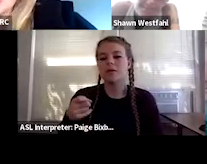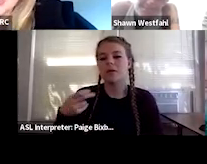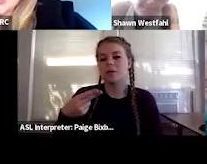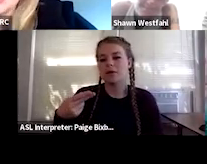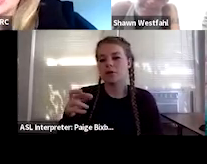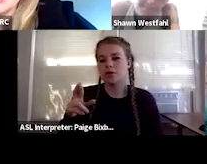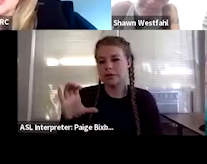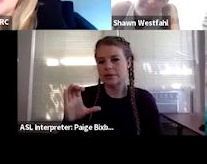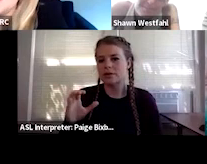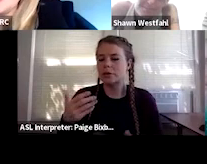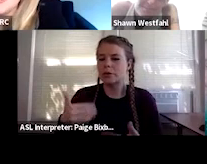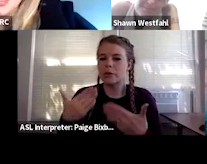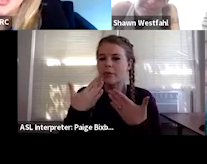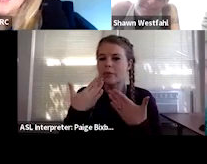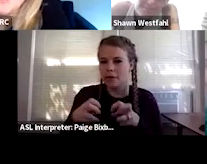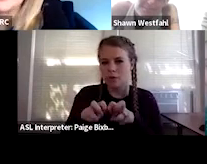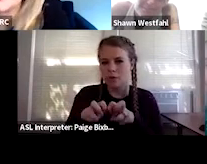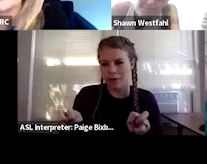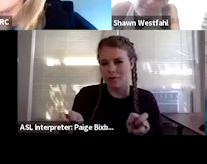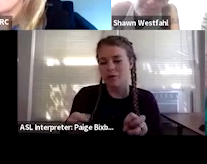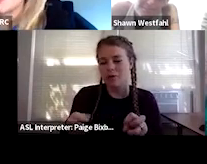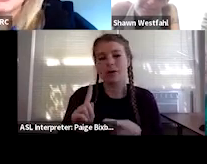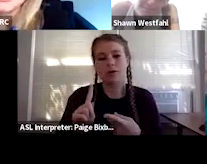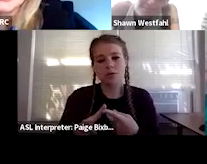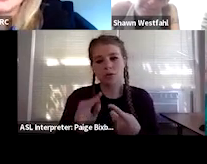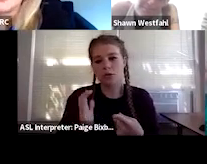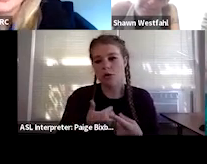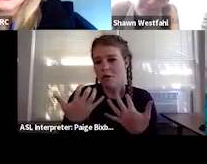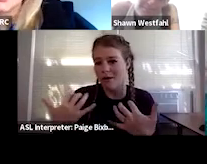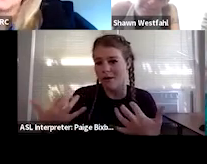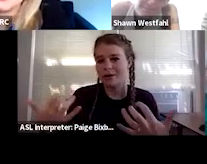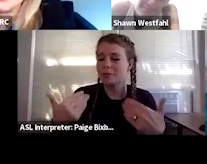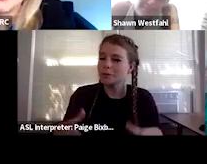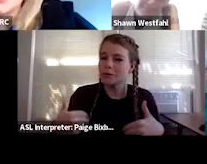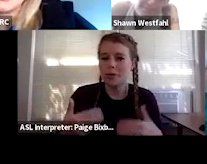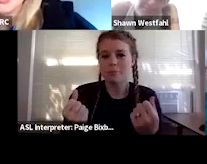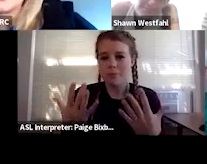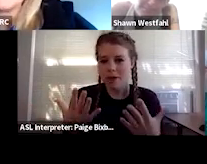just a huge thanks to our panel and to our audience. We got so many great comments